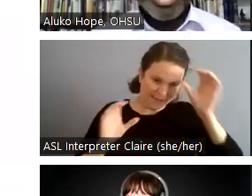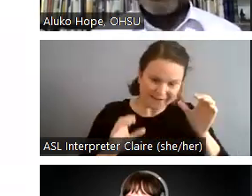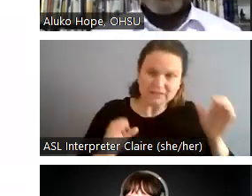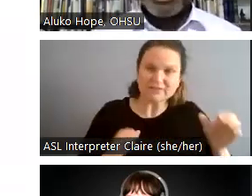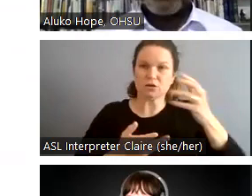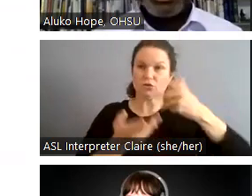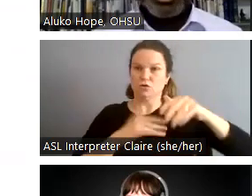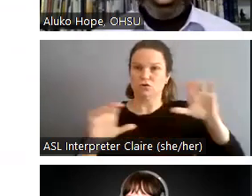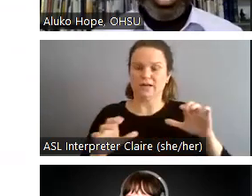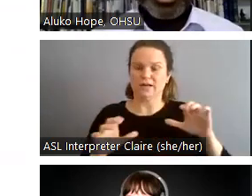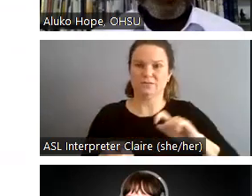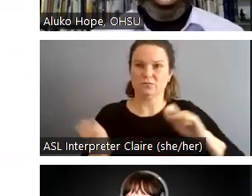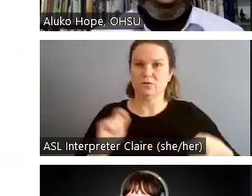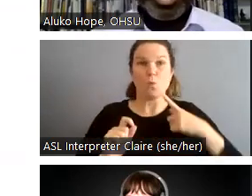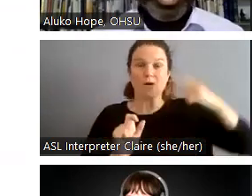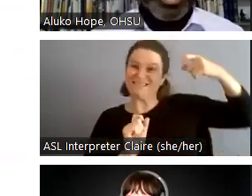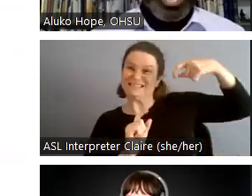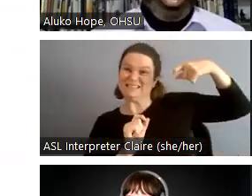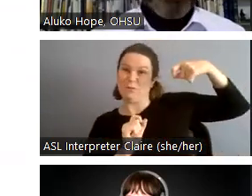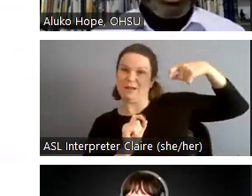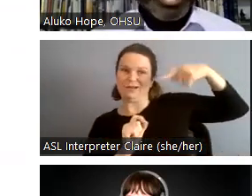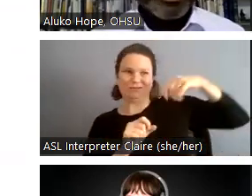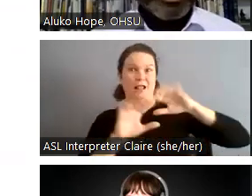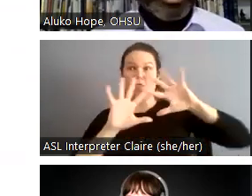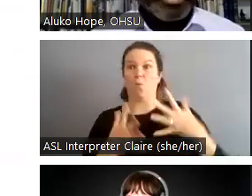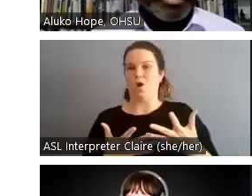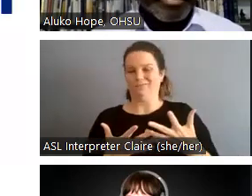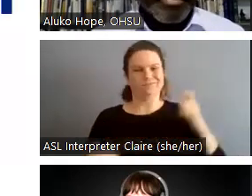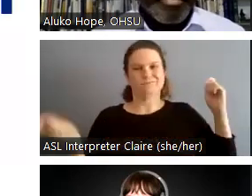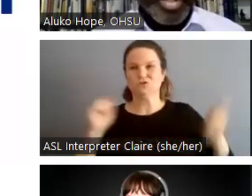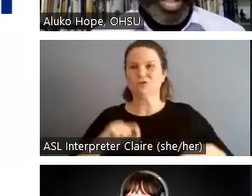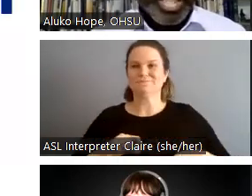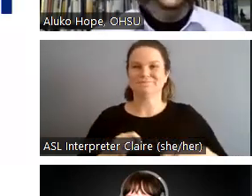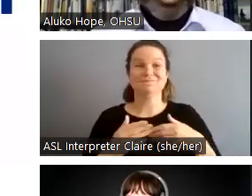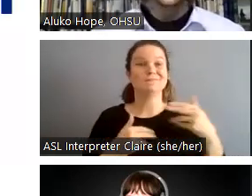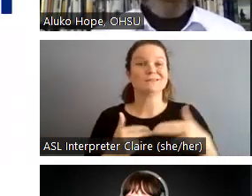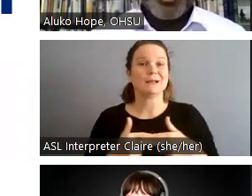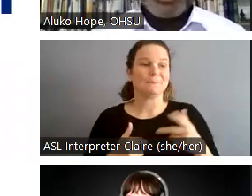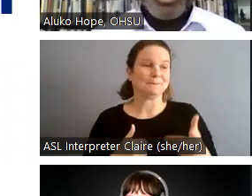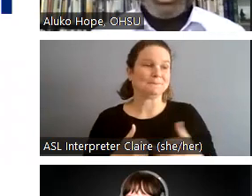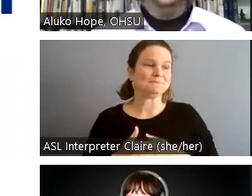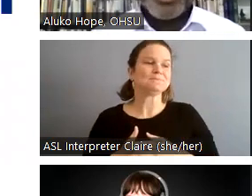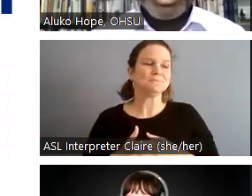and even the sensory stimulation that they're living in the world with. Next slide.